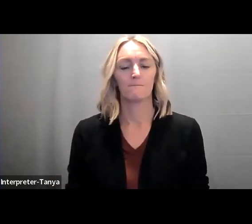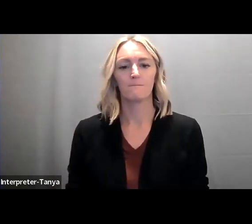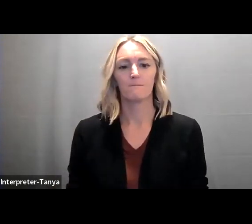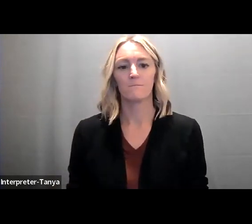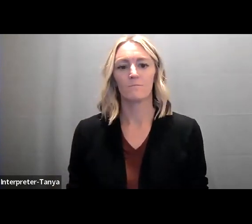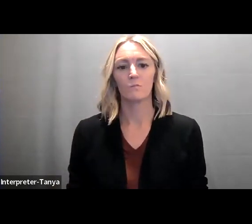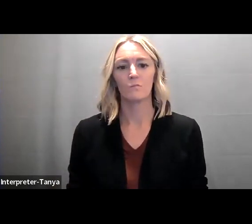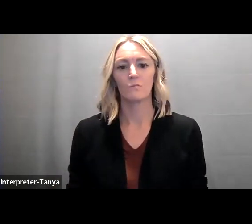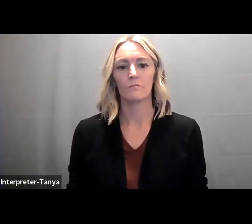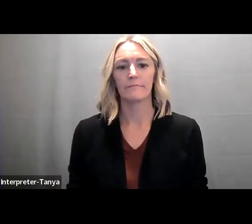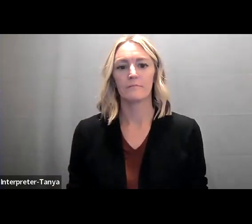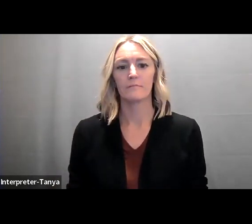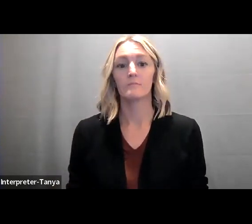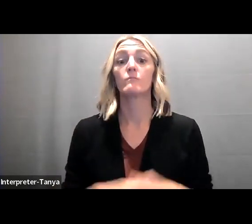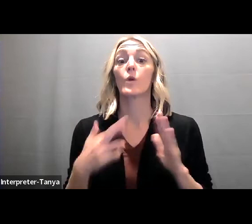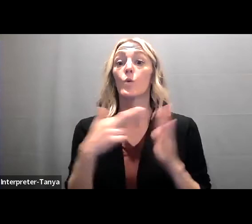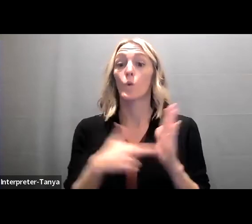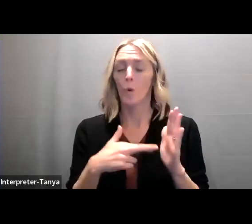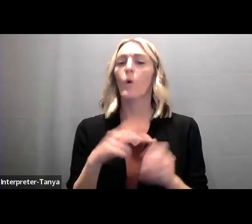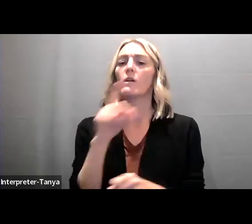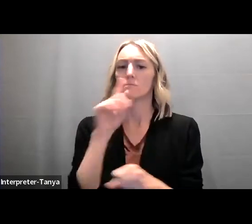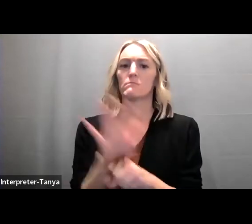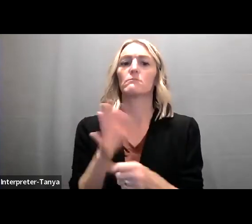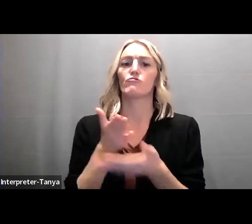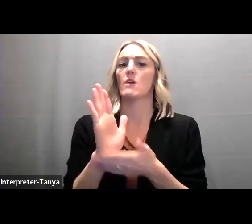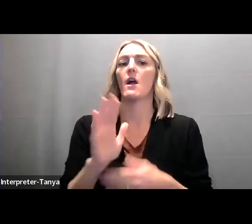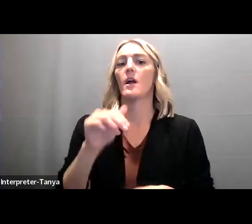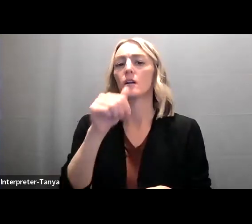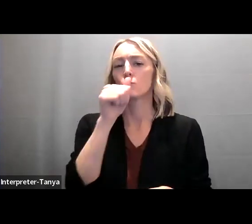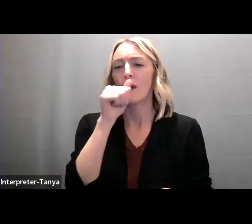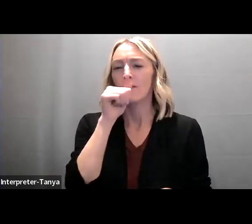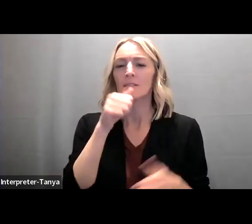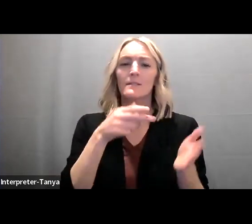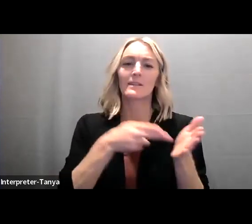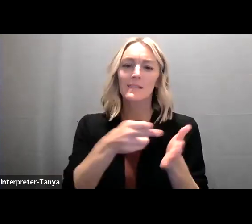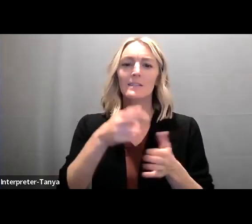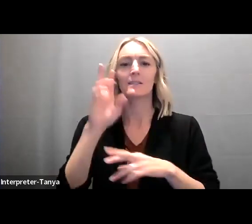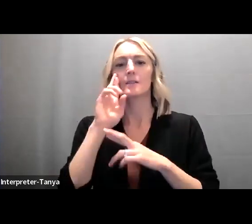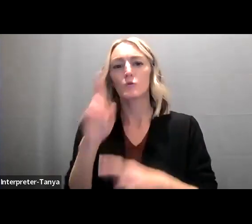The rule ensures right to privacy and freedom of respect and freedom of coercion and restraint